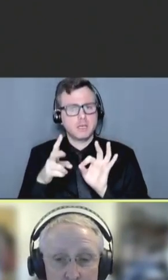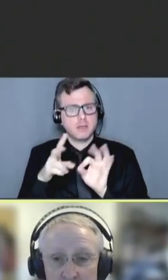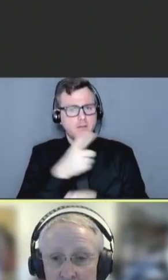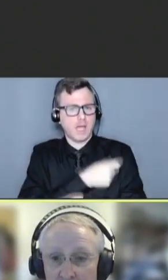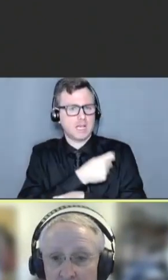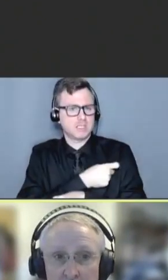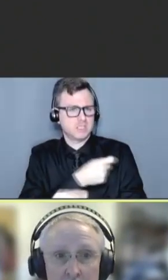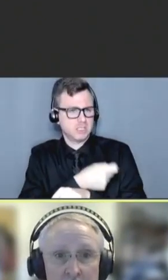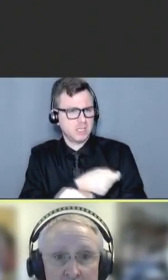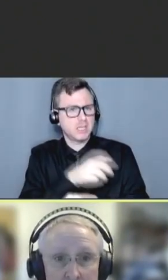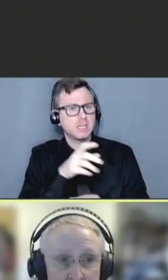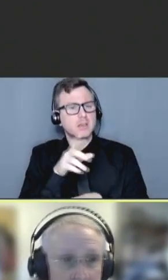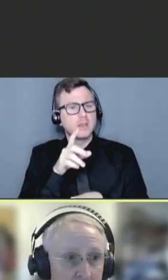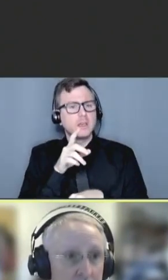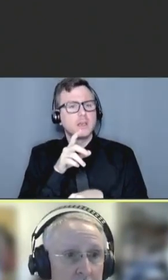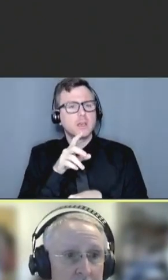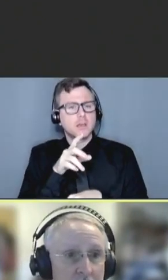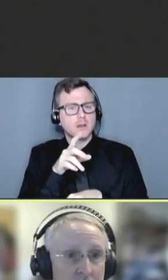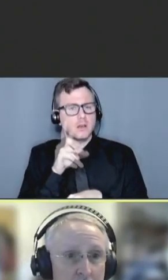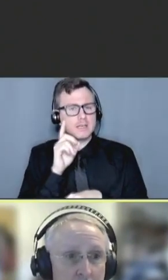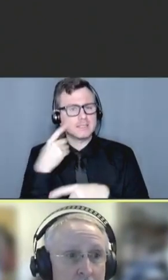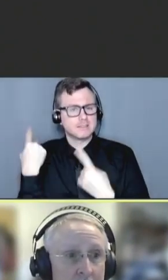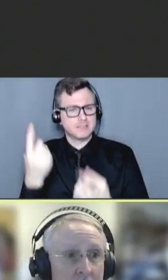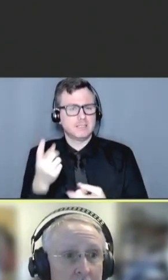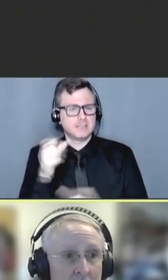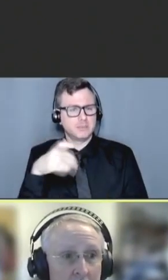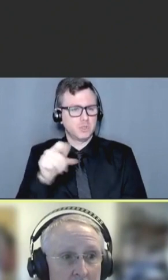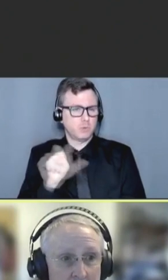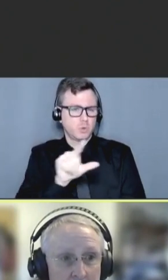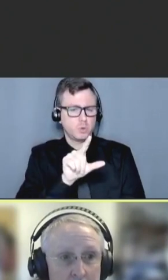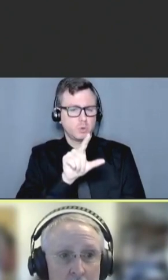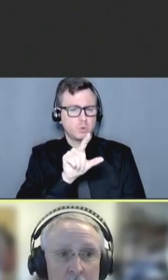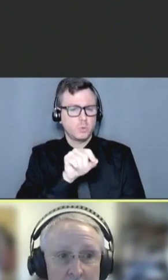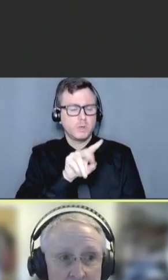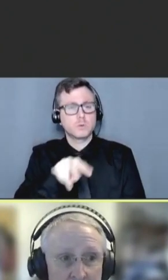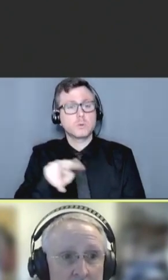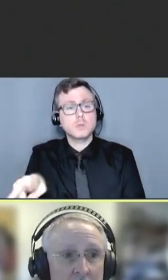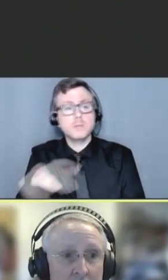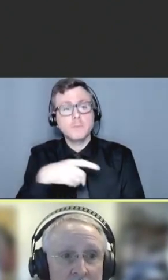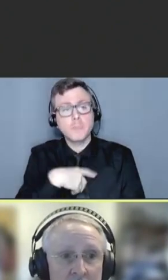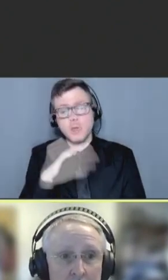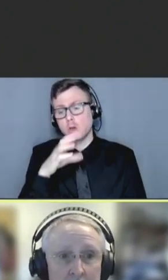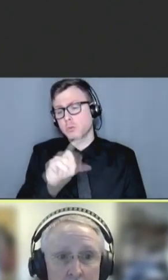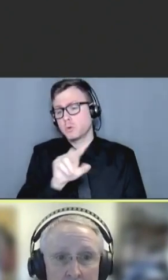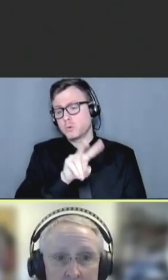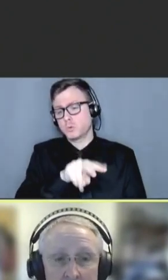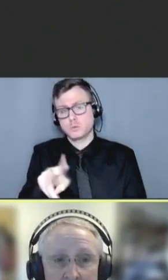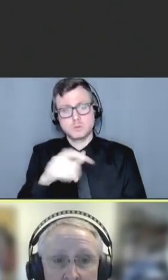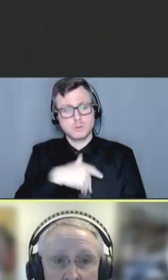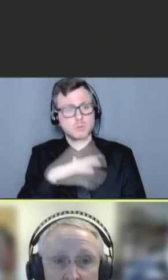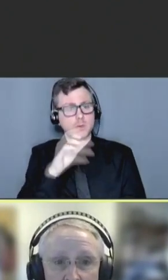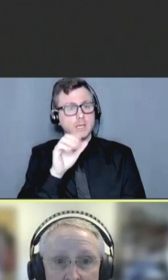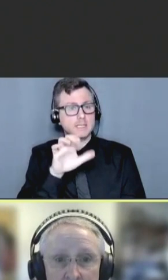last presented to you in September of '22. On October 22nd, ACIP recommends addition of